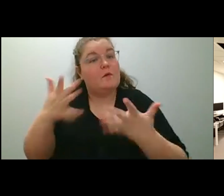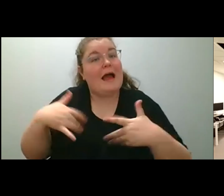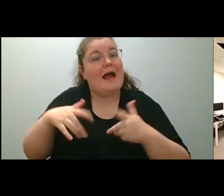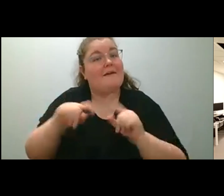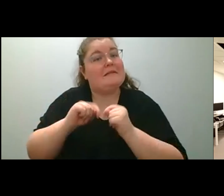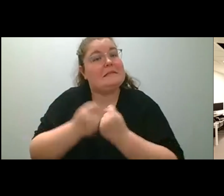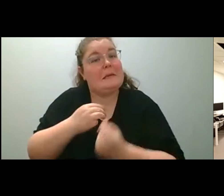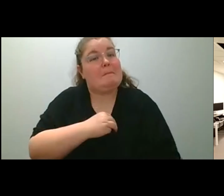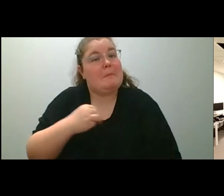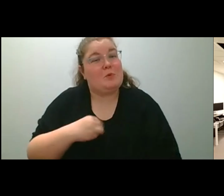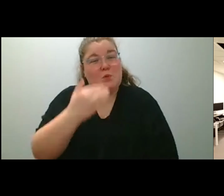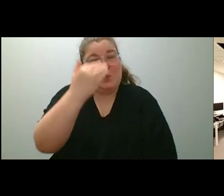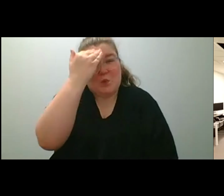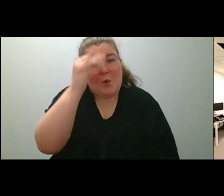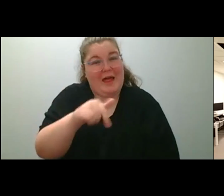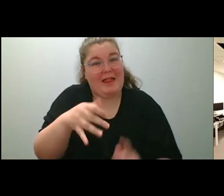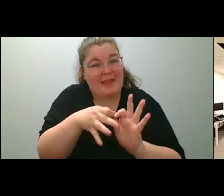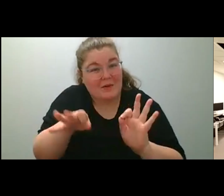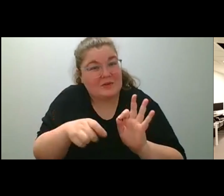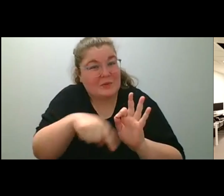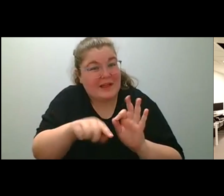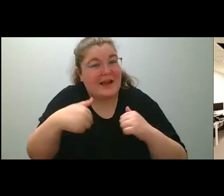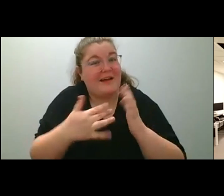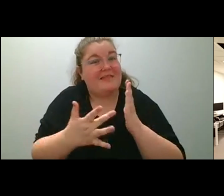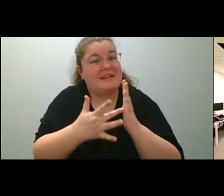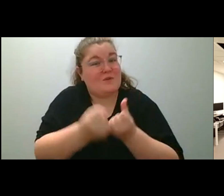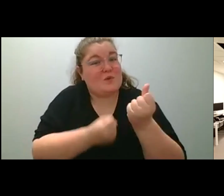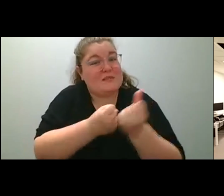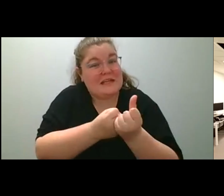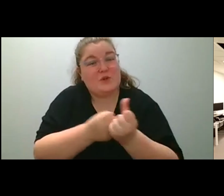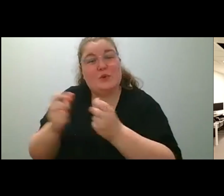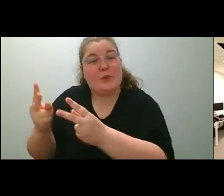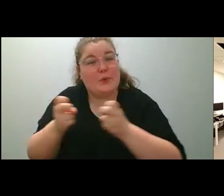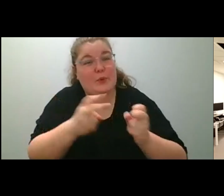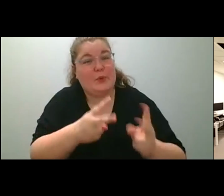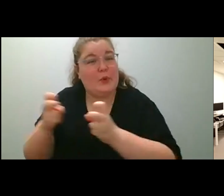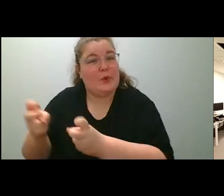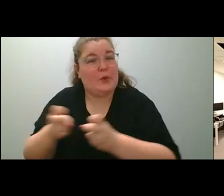and do they have the technical skills to do that work? So for example, if you're working on a website